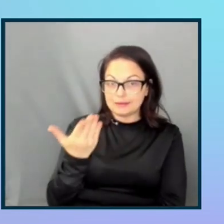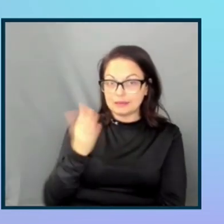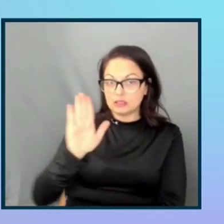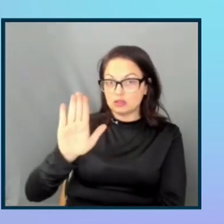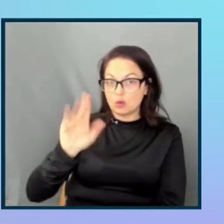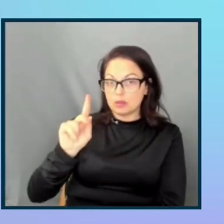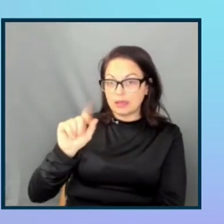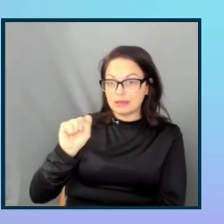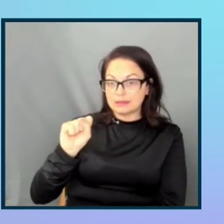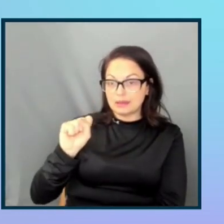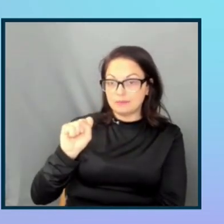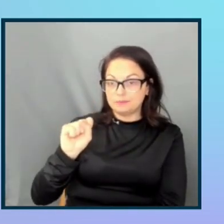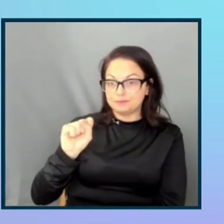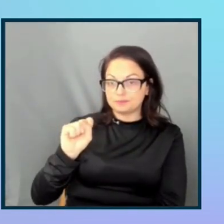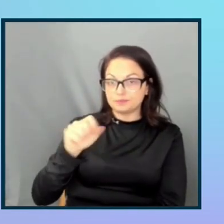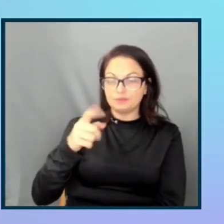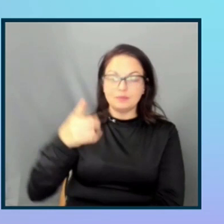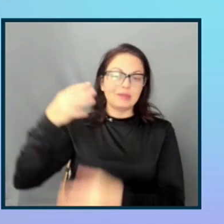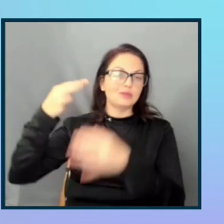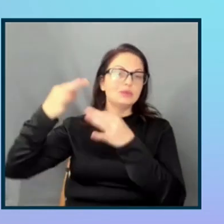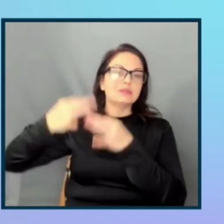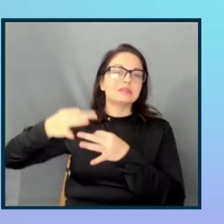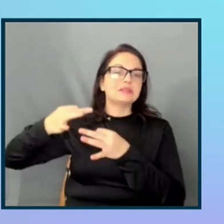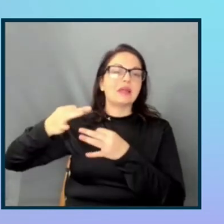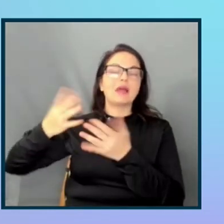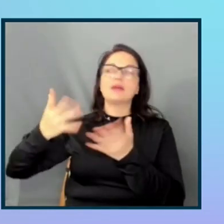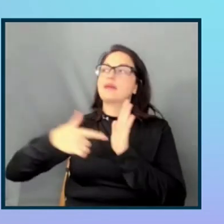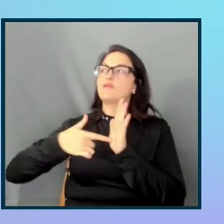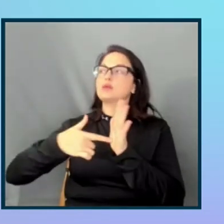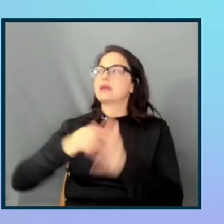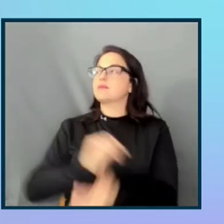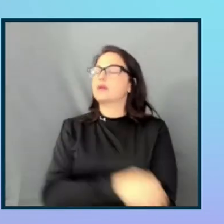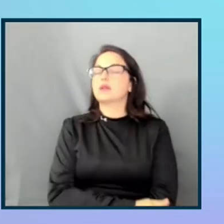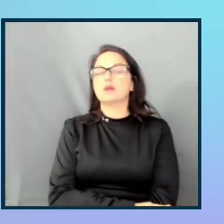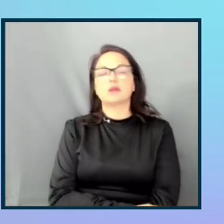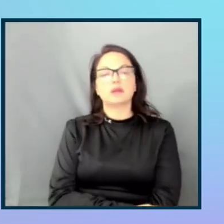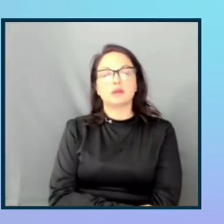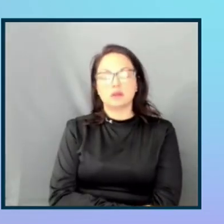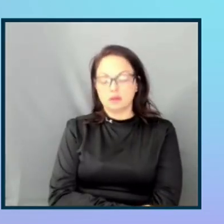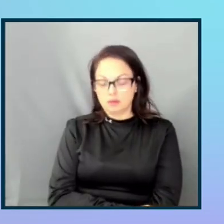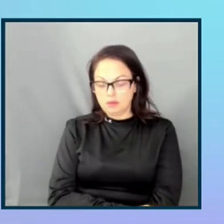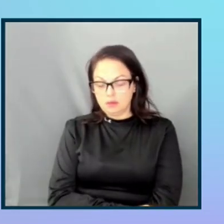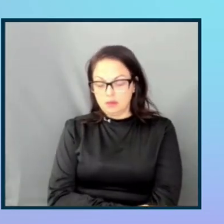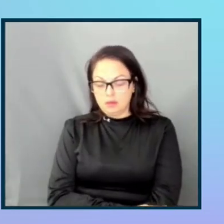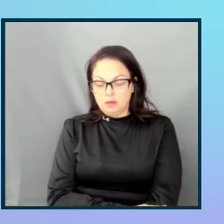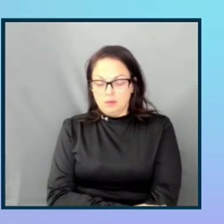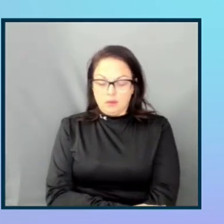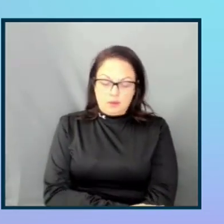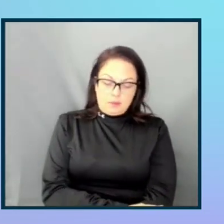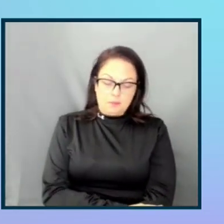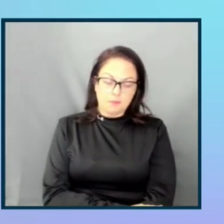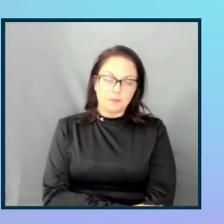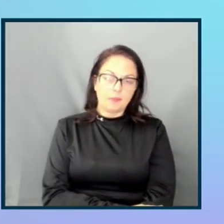then you decide that. For example, let's take something like technology stack.